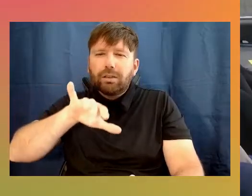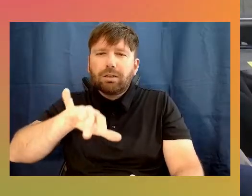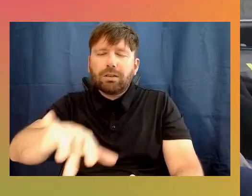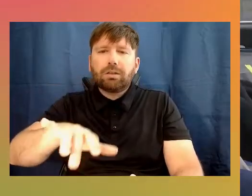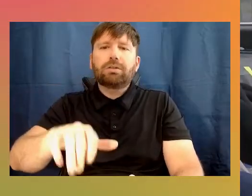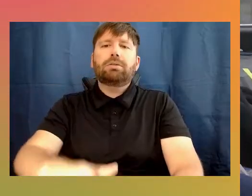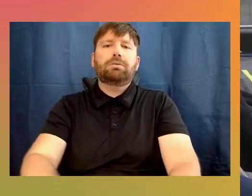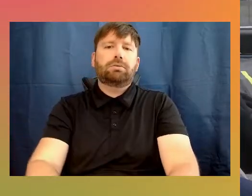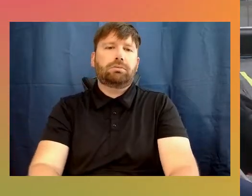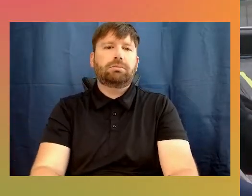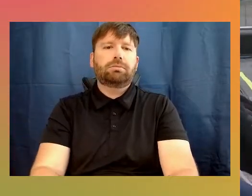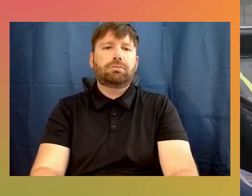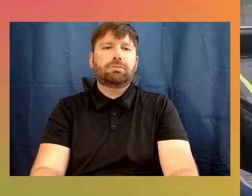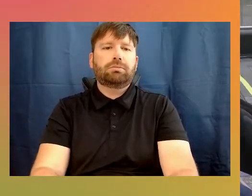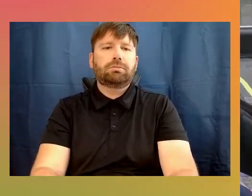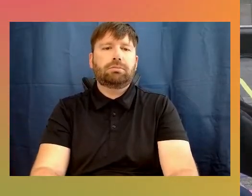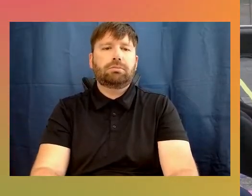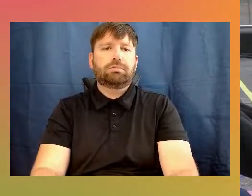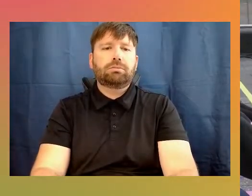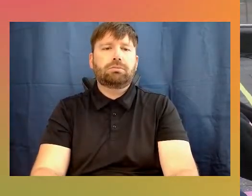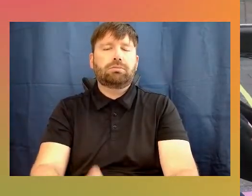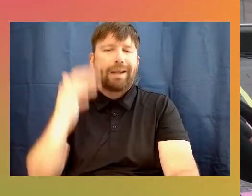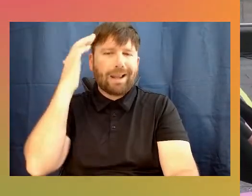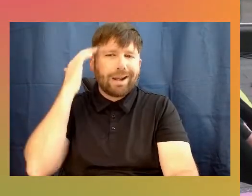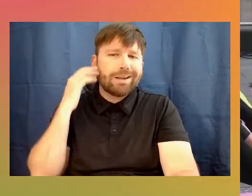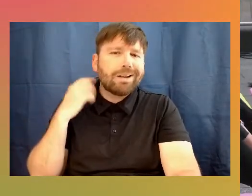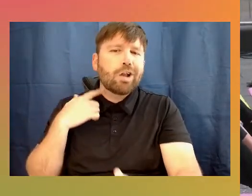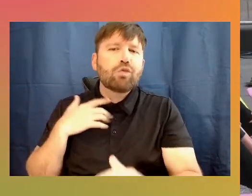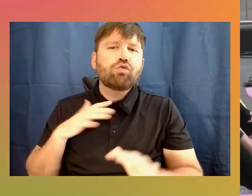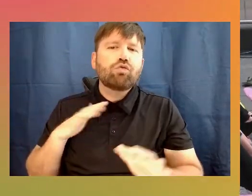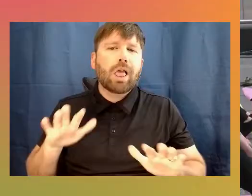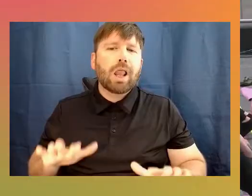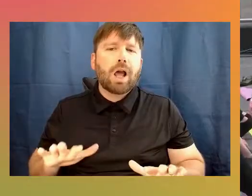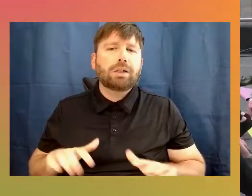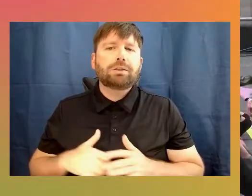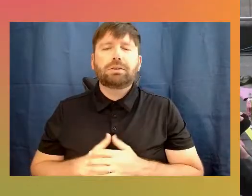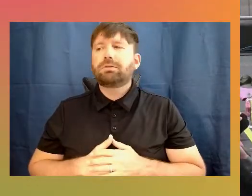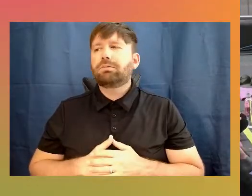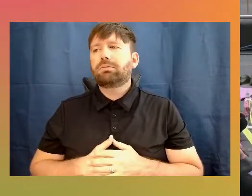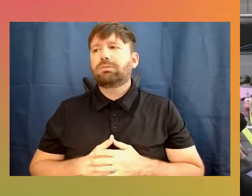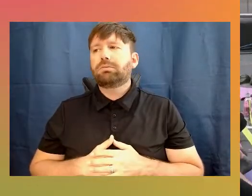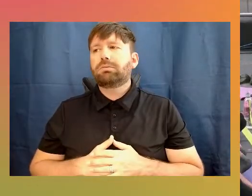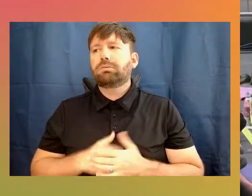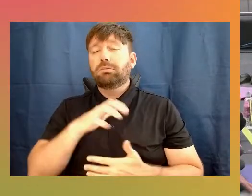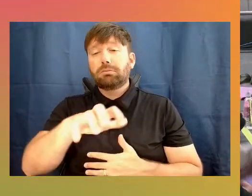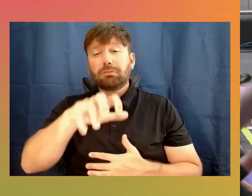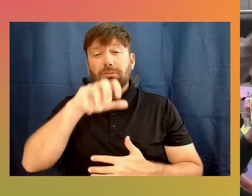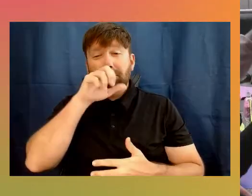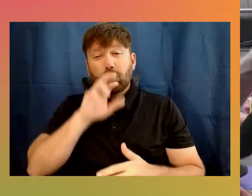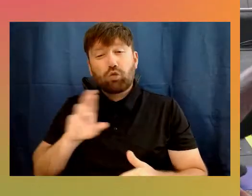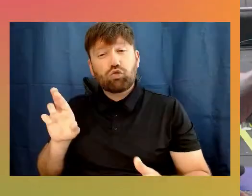AUDIBLE EXHALE OUT.